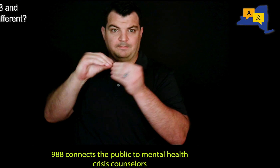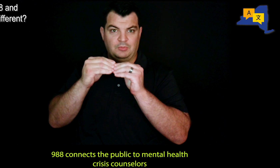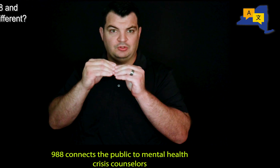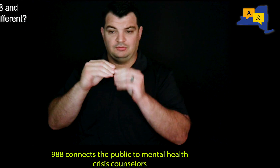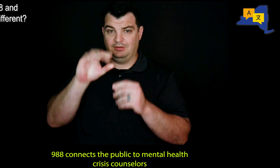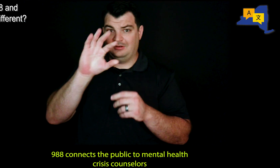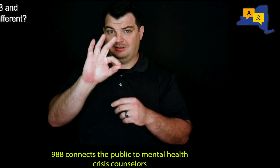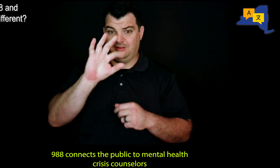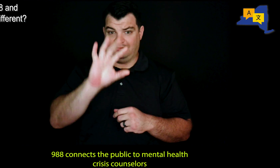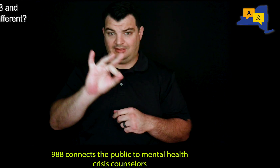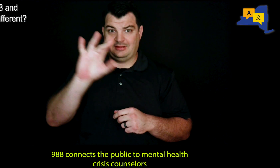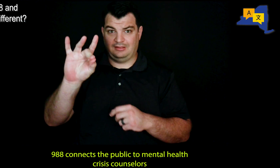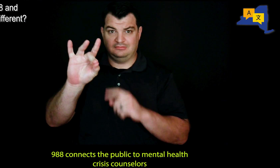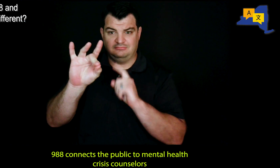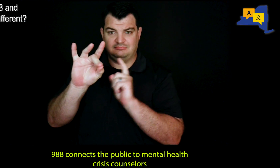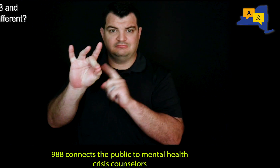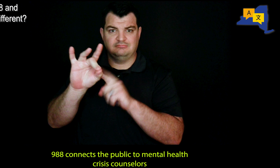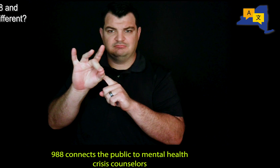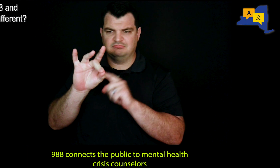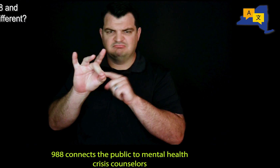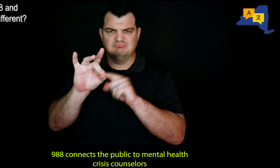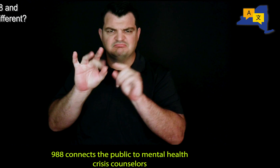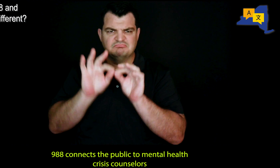988 connects the public to mental health crisis counselors